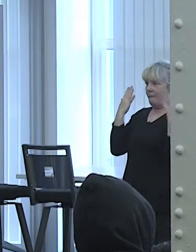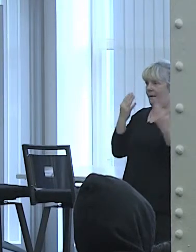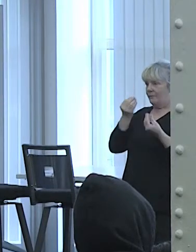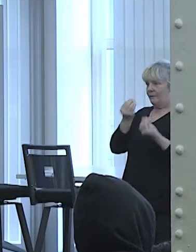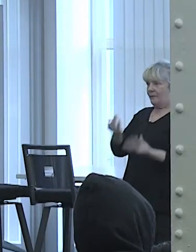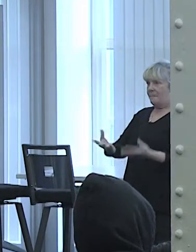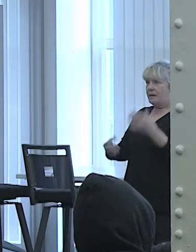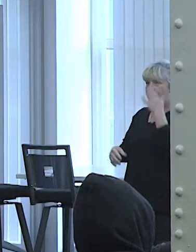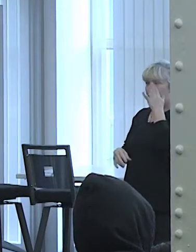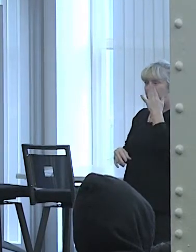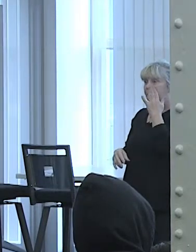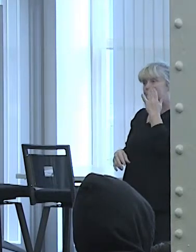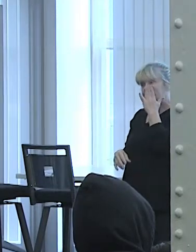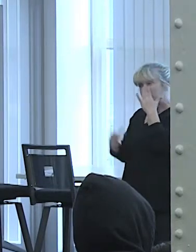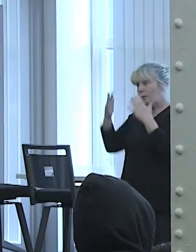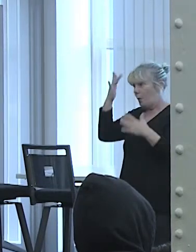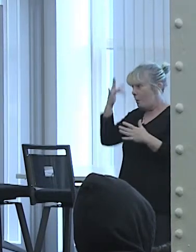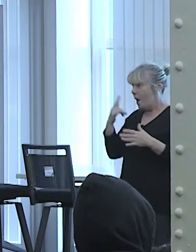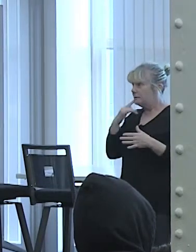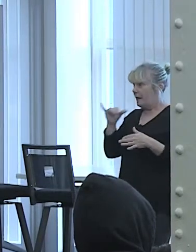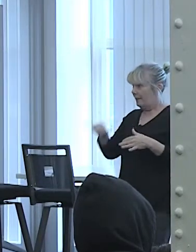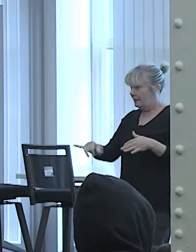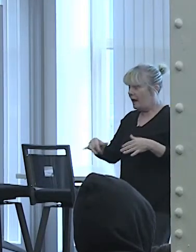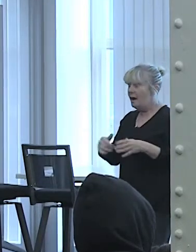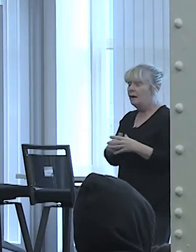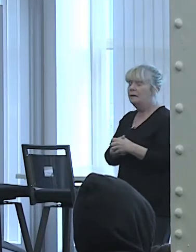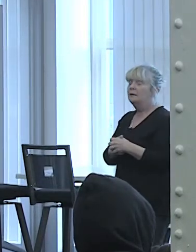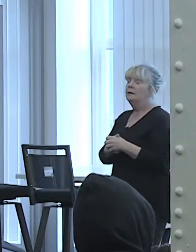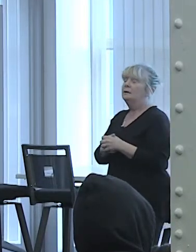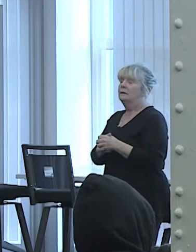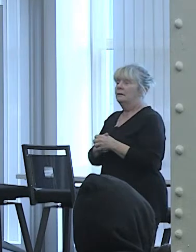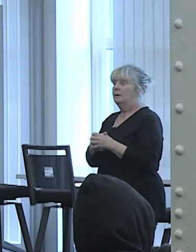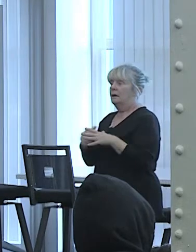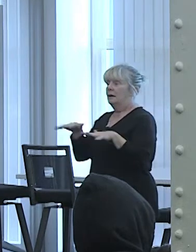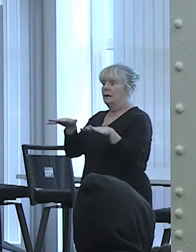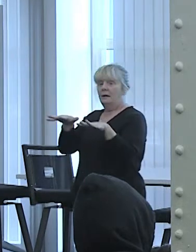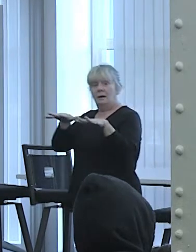And I say that because as a space full of disabled folks